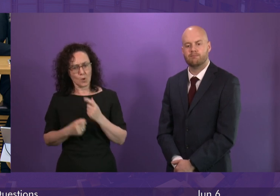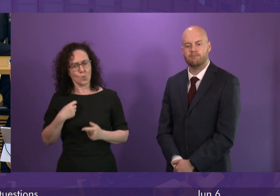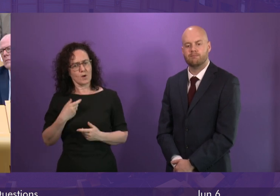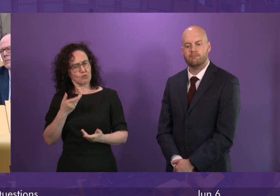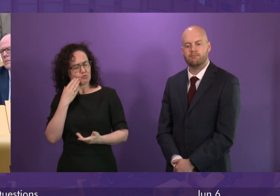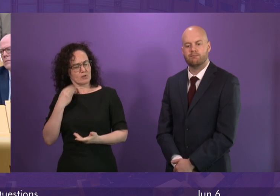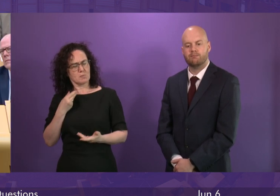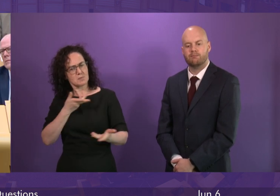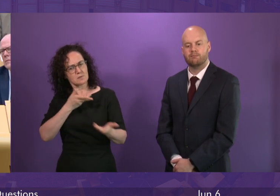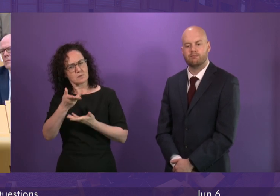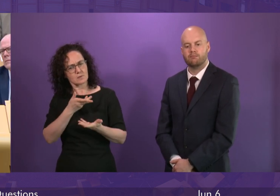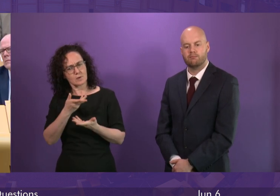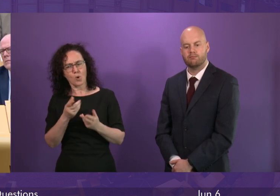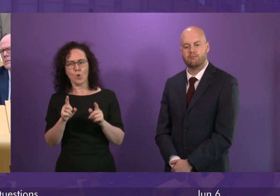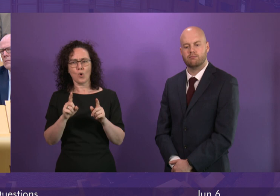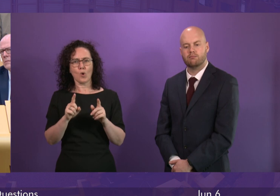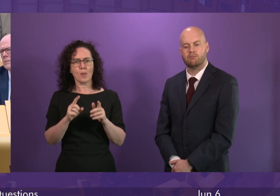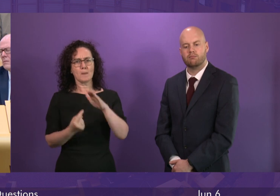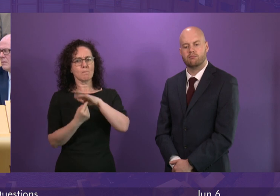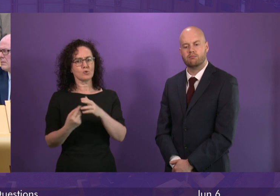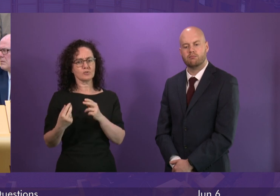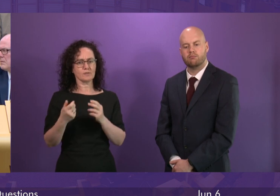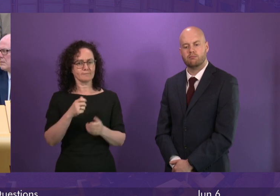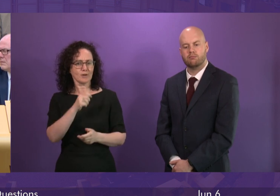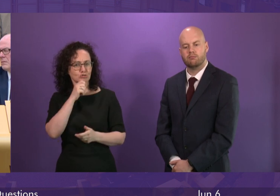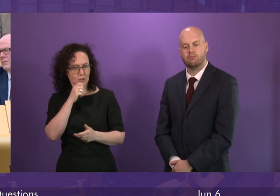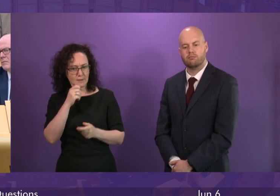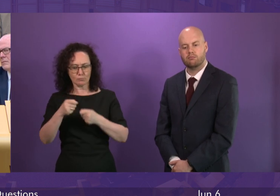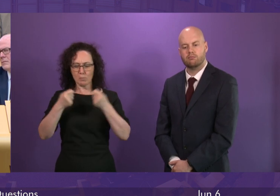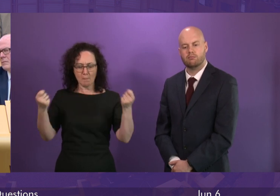and she made the point that we all rely on having a free and open press to ensure that